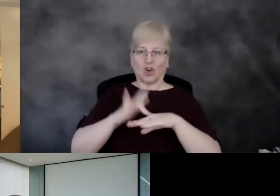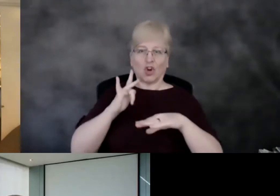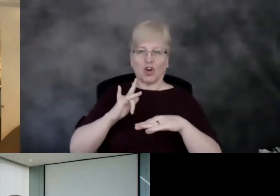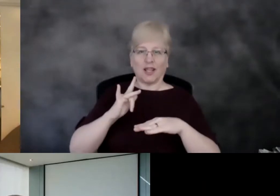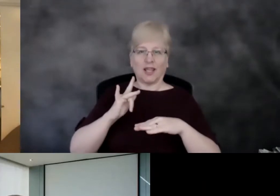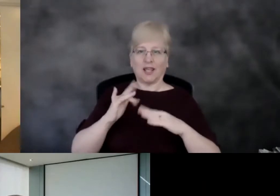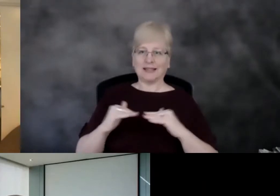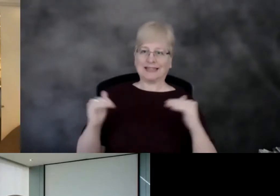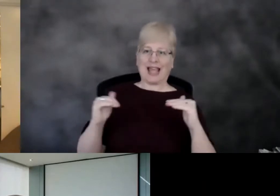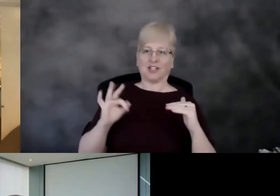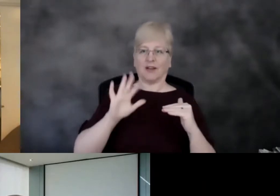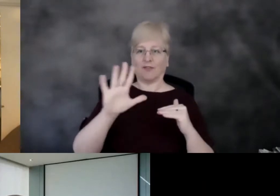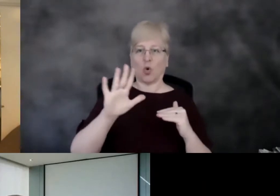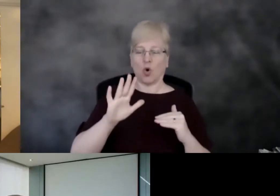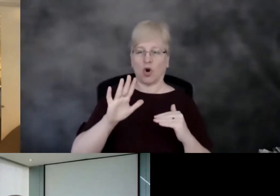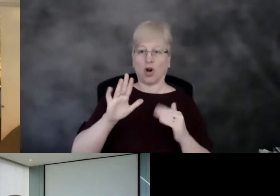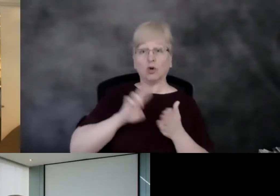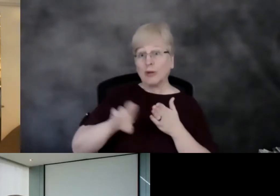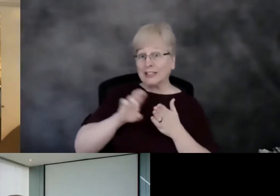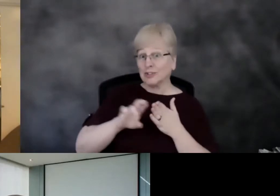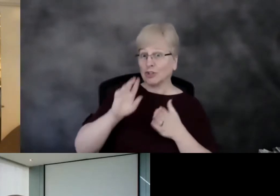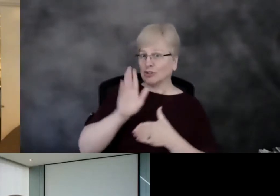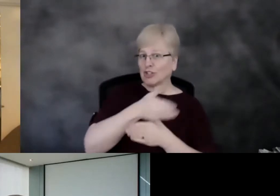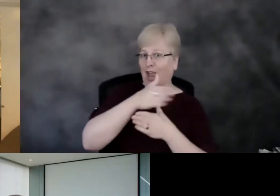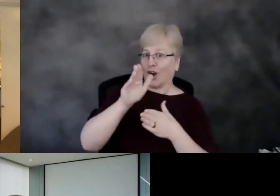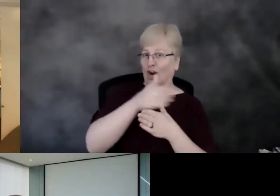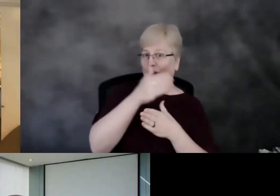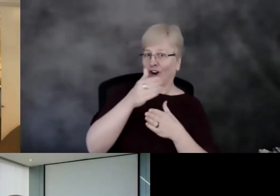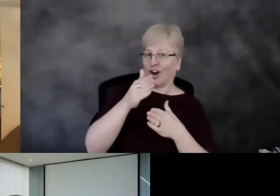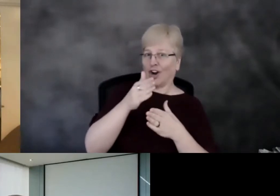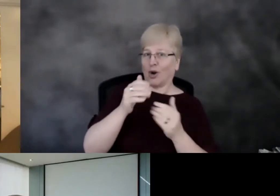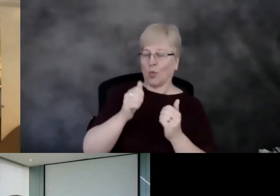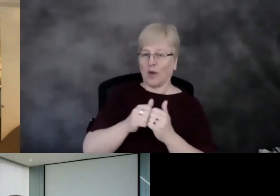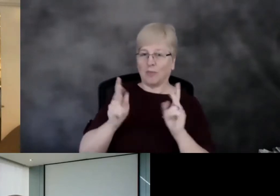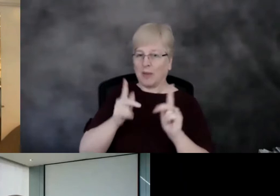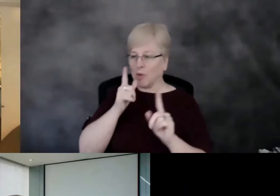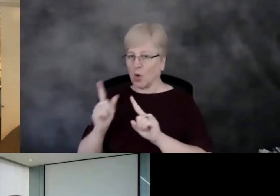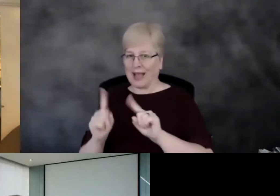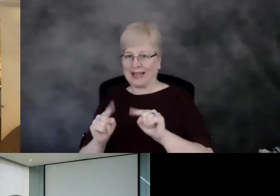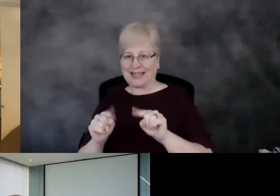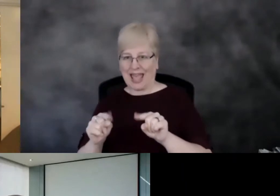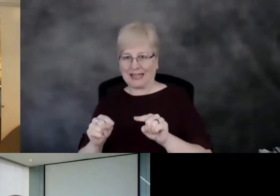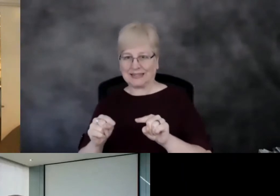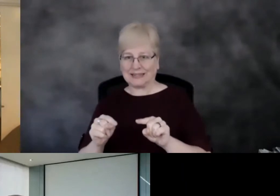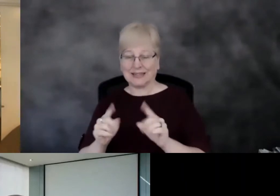16:13:03 sharing your research, not just with attendees at the annual meeting, but with